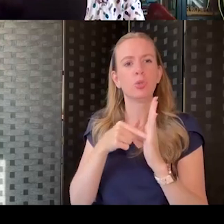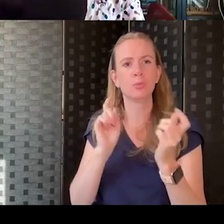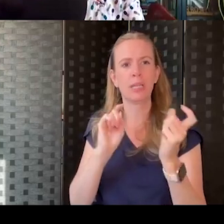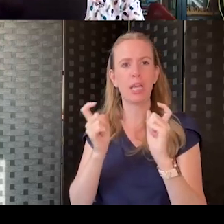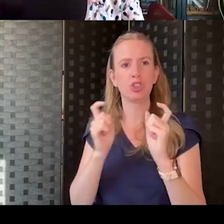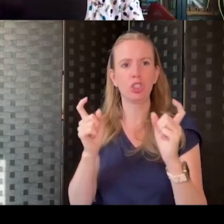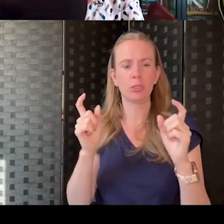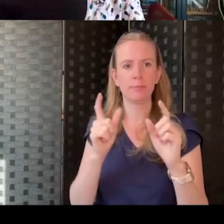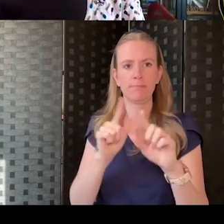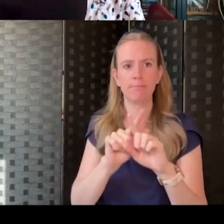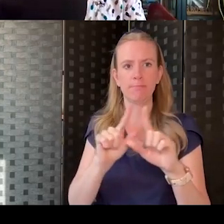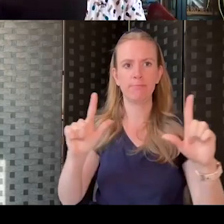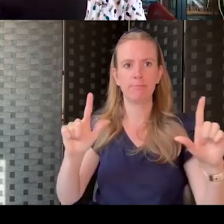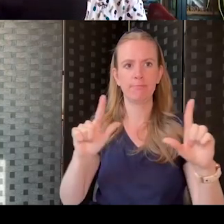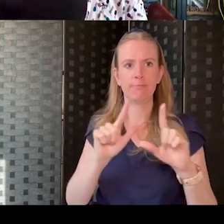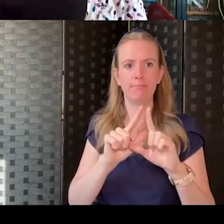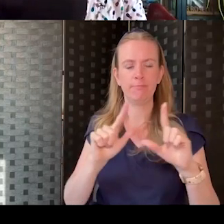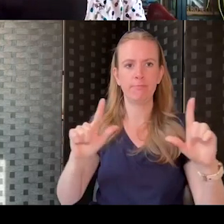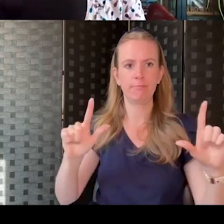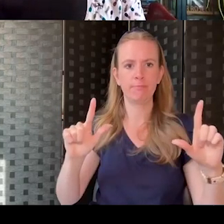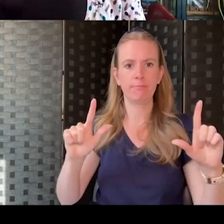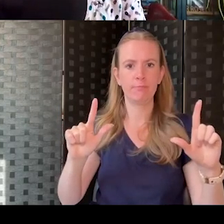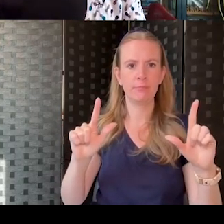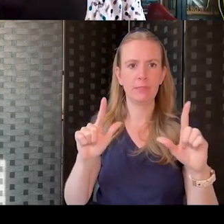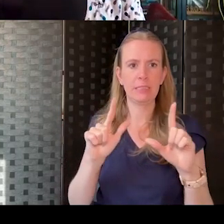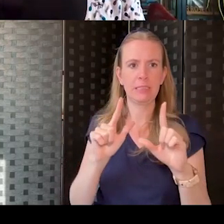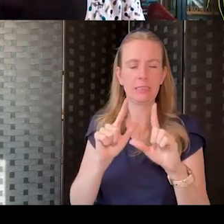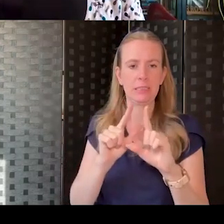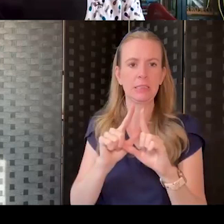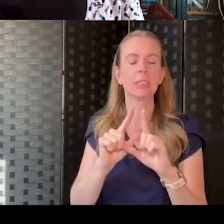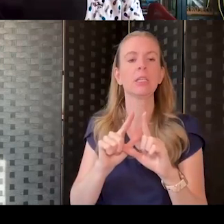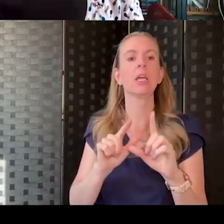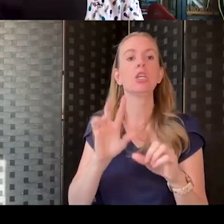my example table, screeching all the way in pain, I think. they are at at the 72nd mark, the reflow